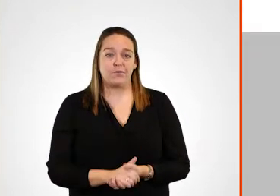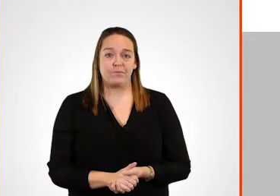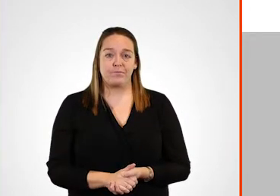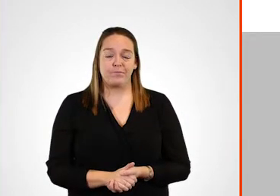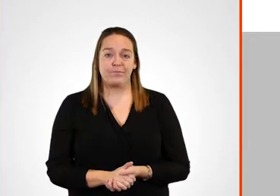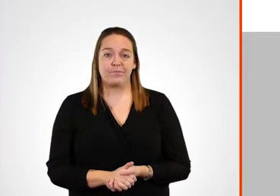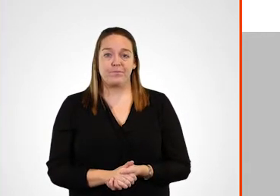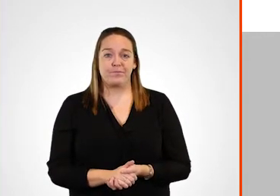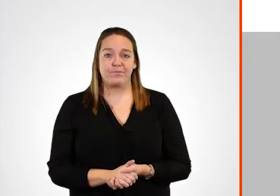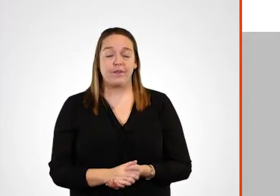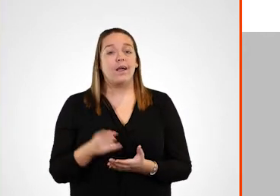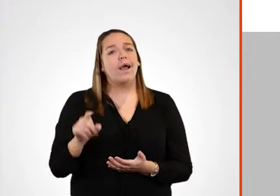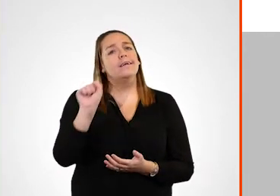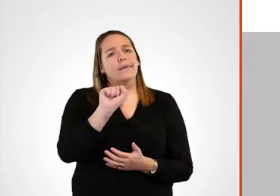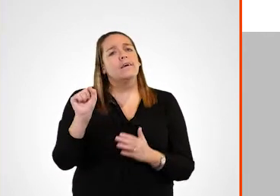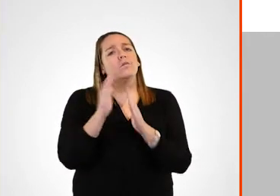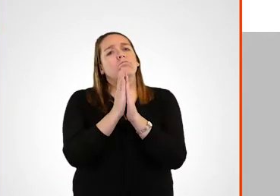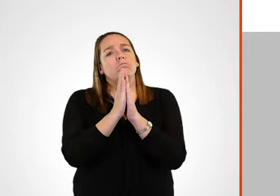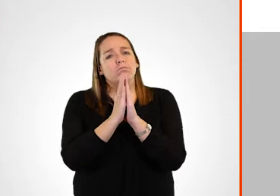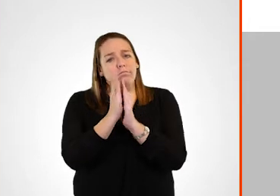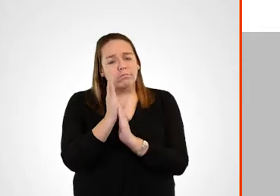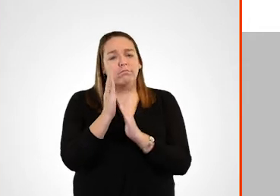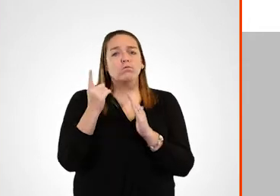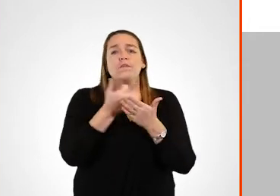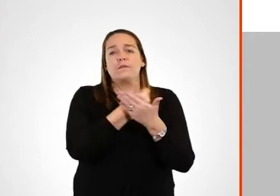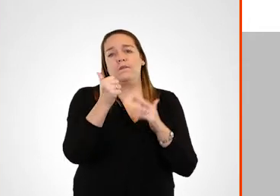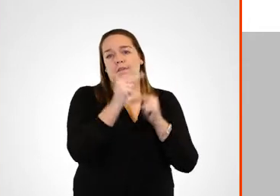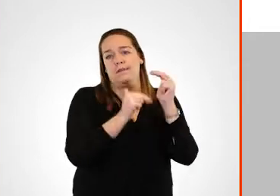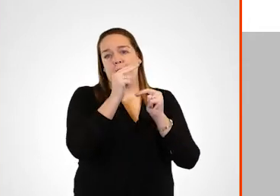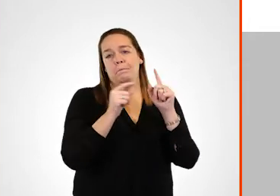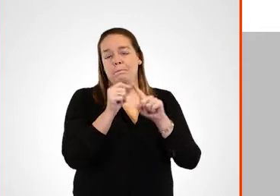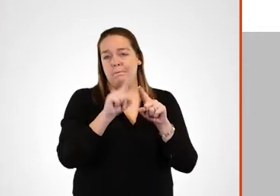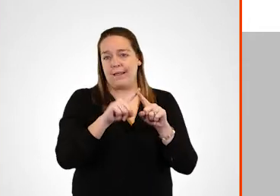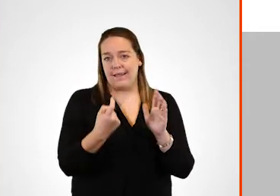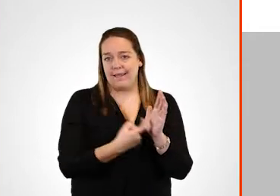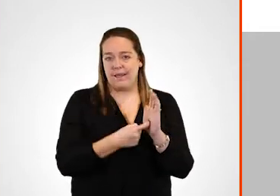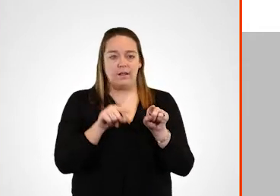They still lag behind typically developing peers, aged peers,